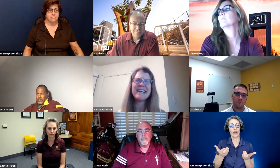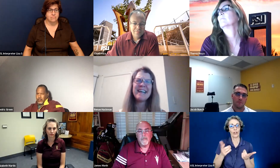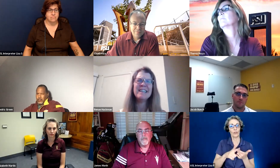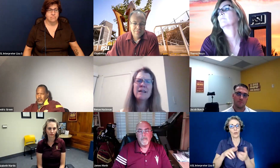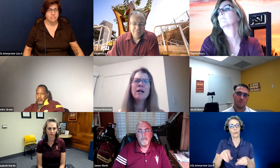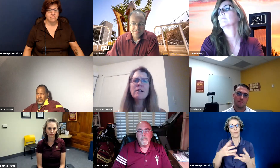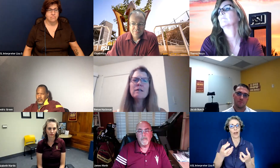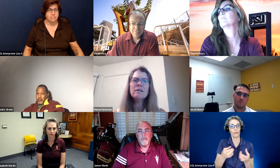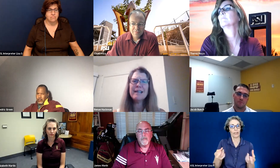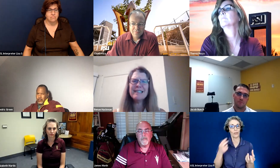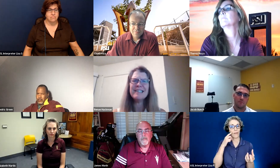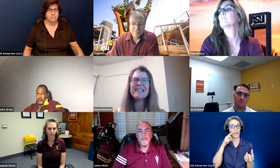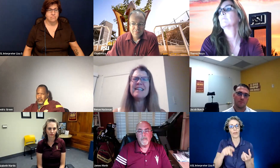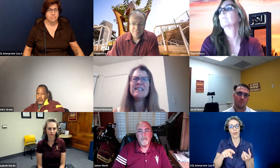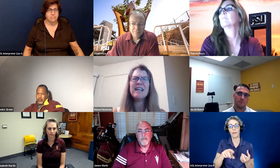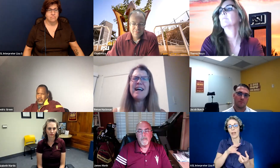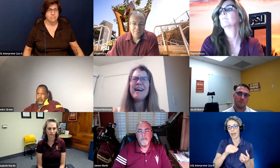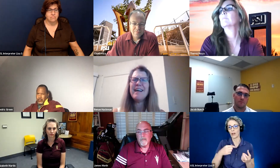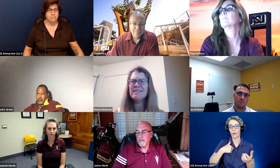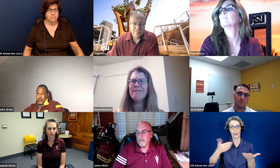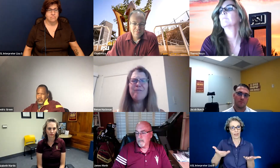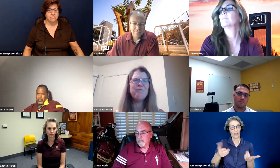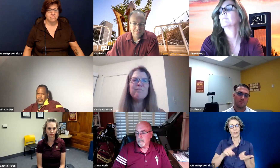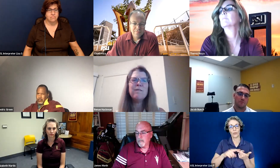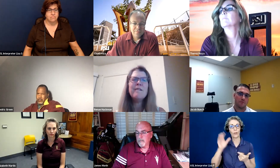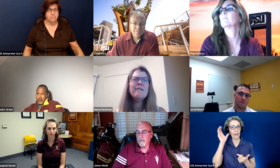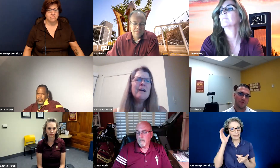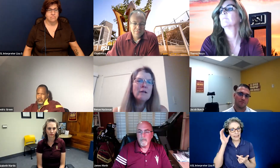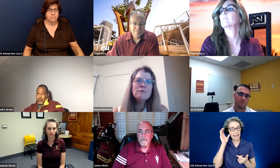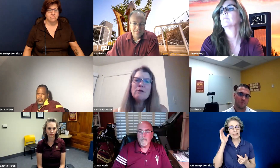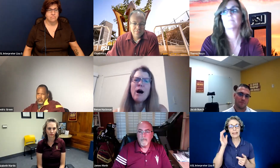can listen and talk through other .